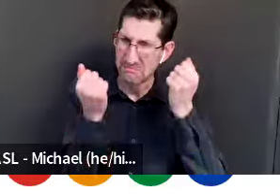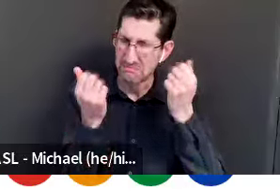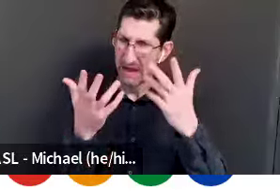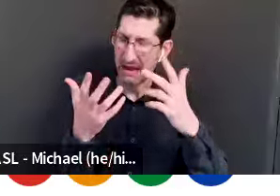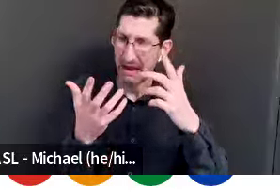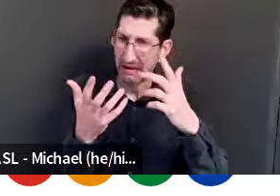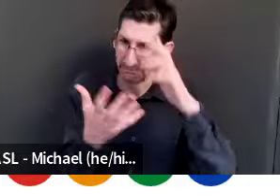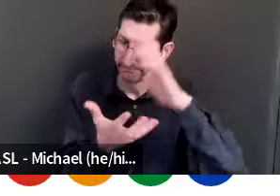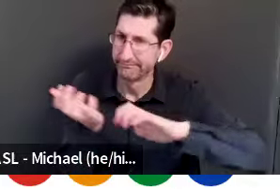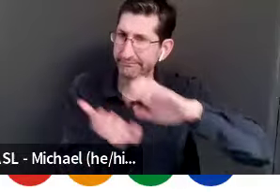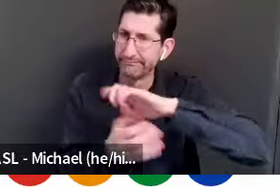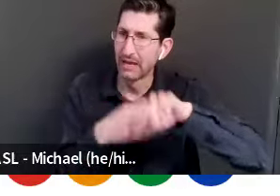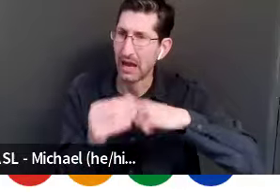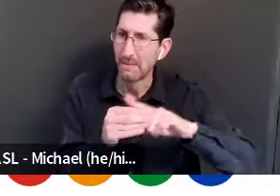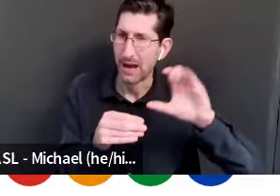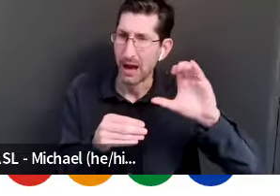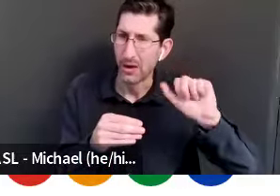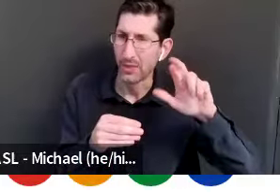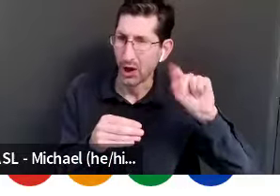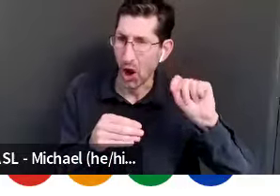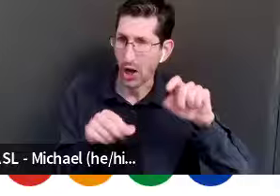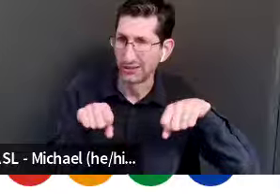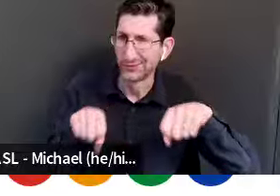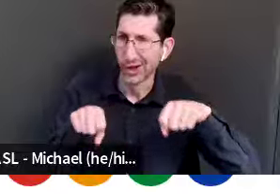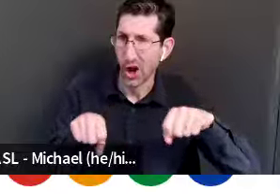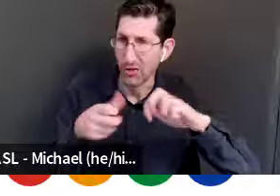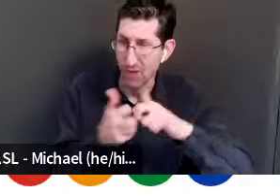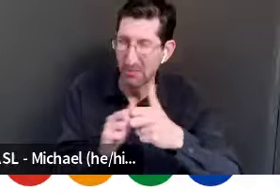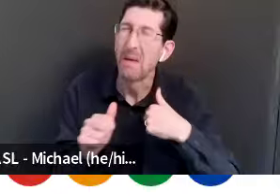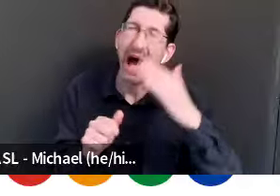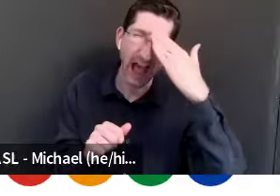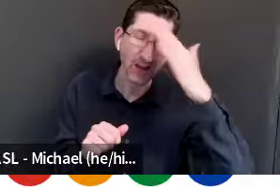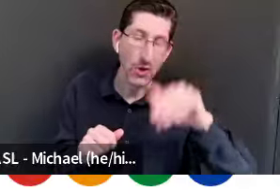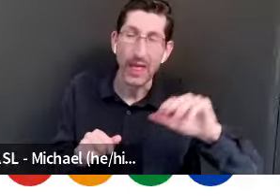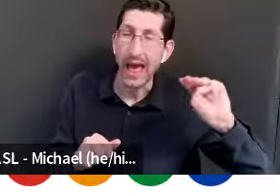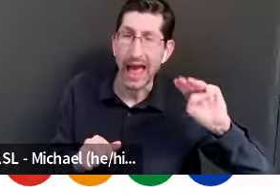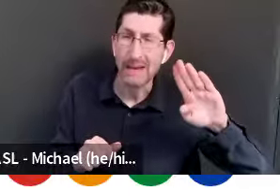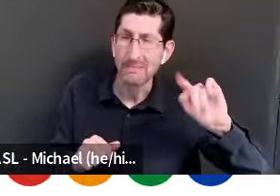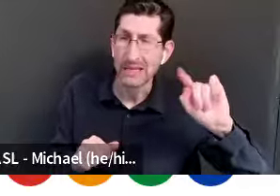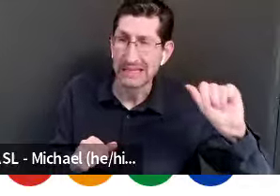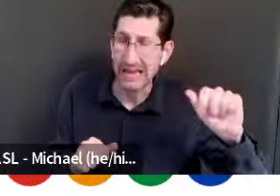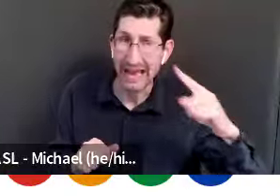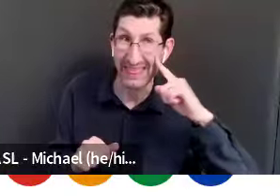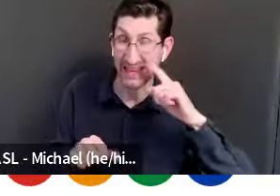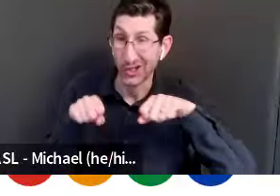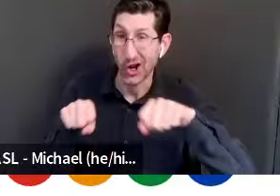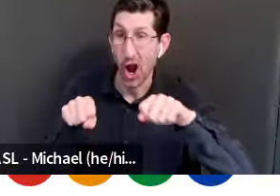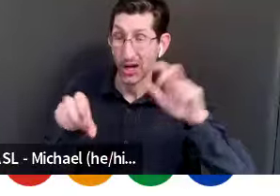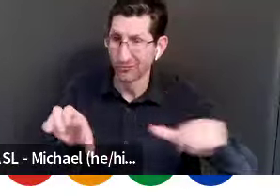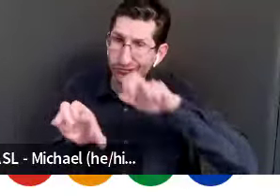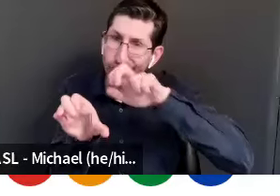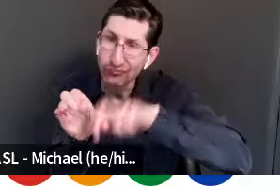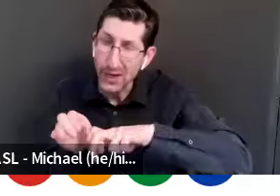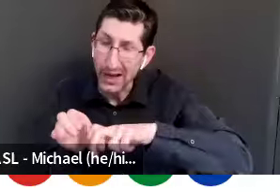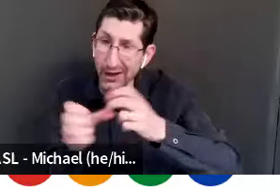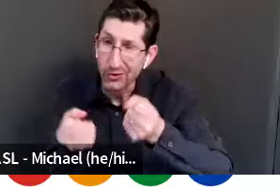THIS CART ISSUE.